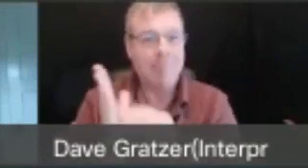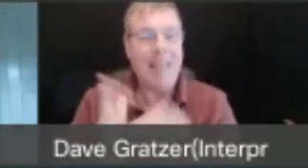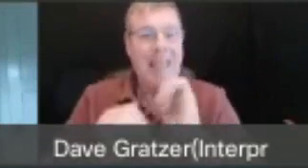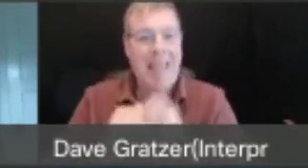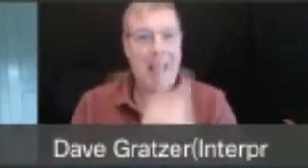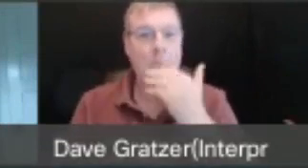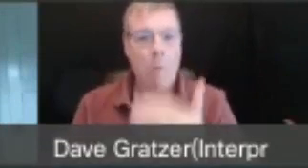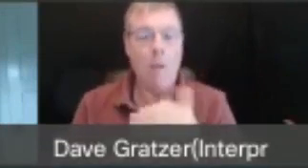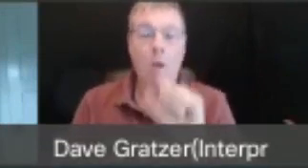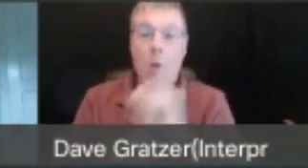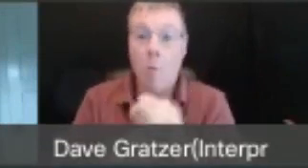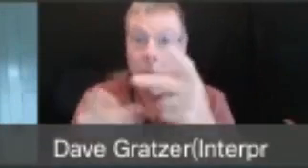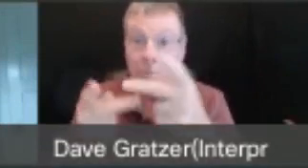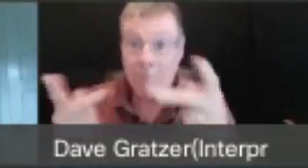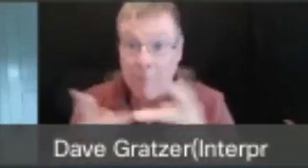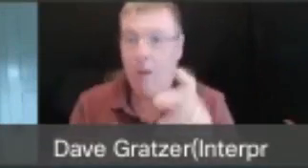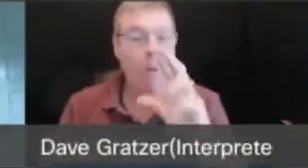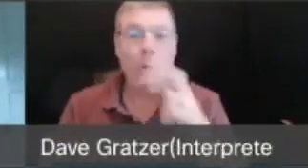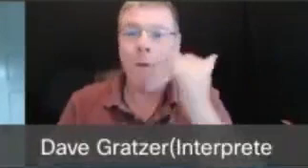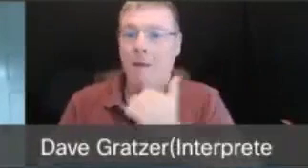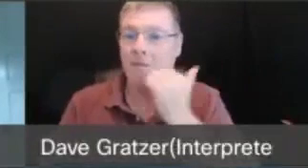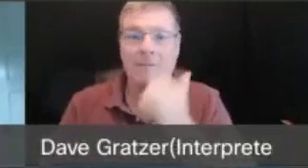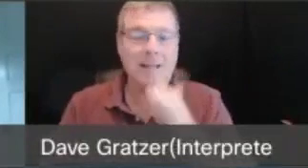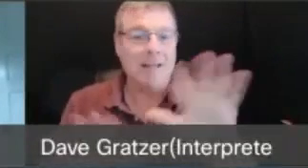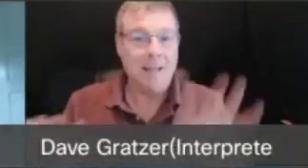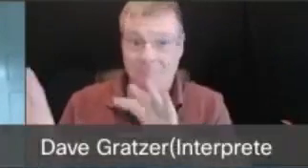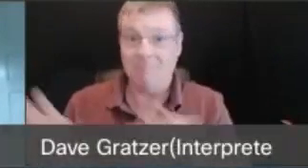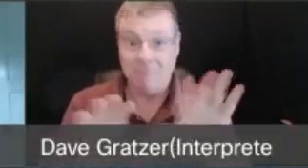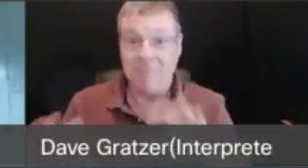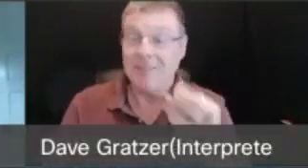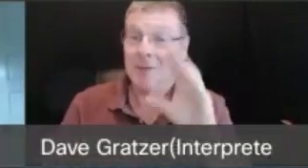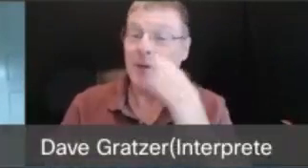in a work setting or even everyday types of activities. So thanks again.